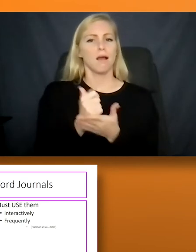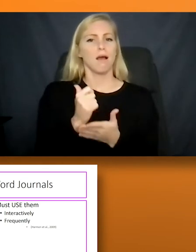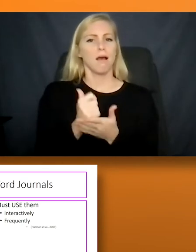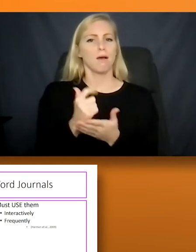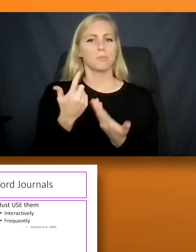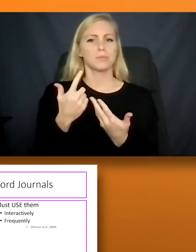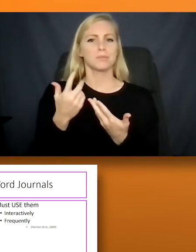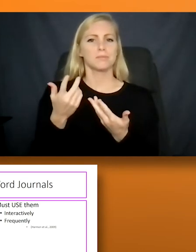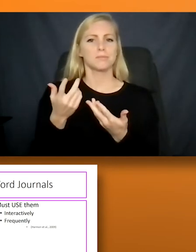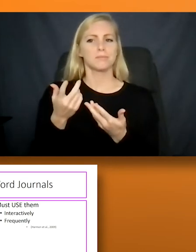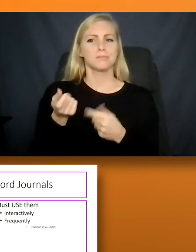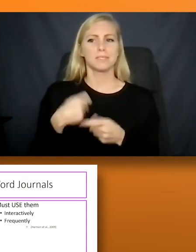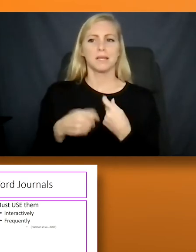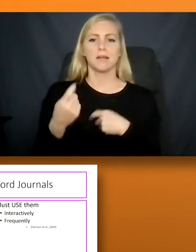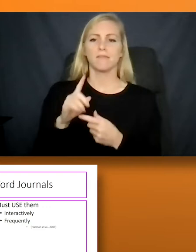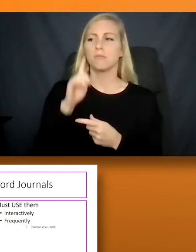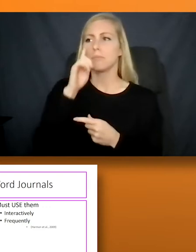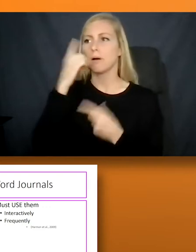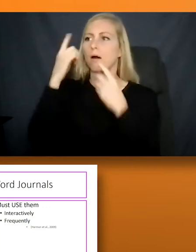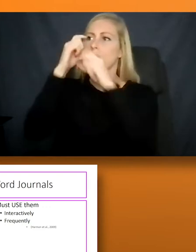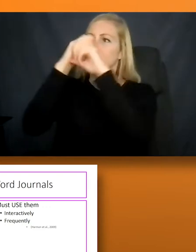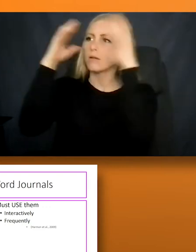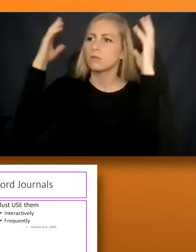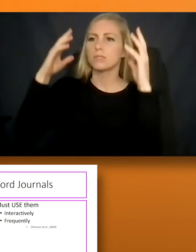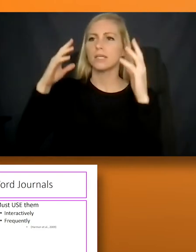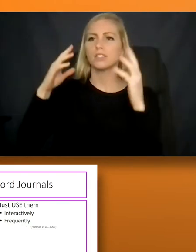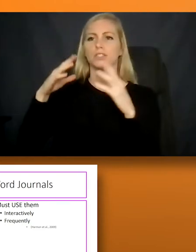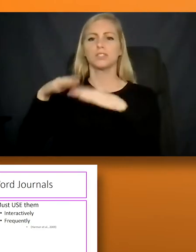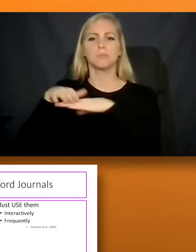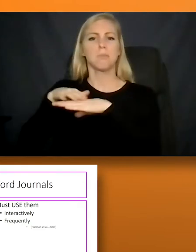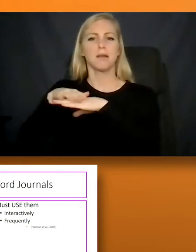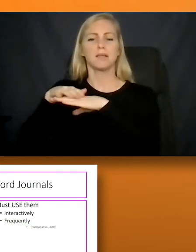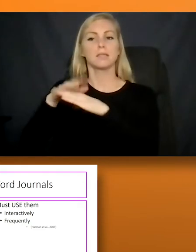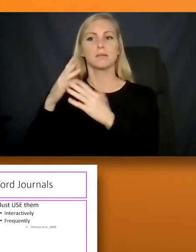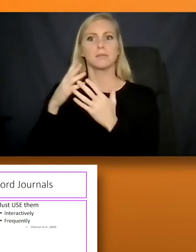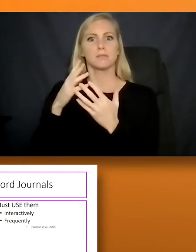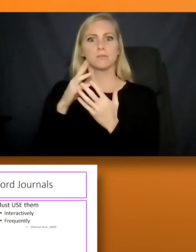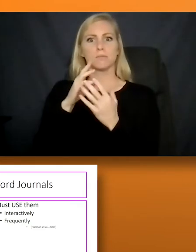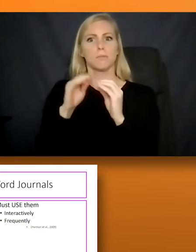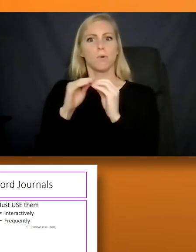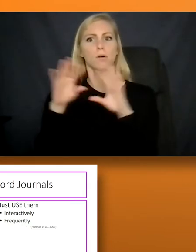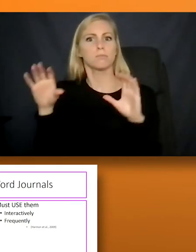of what you're talking about, but fills it in, and then also you're constantly modeling vocabulary.